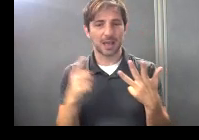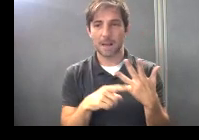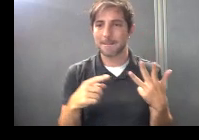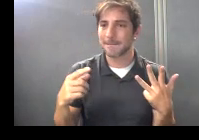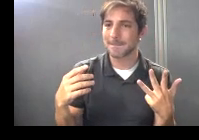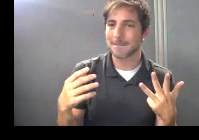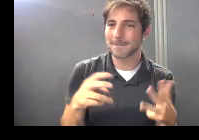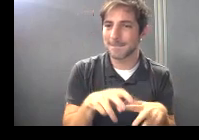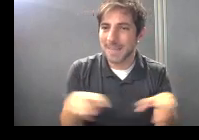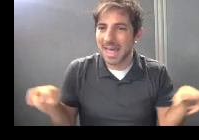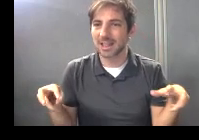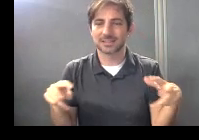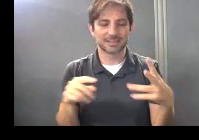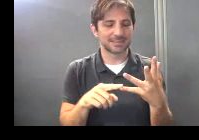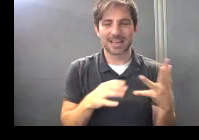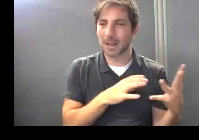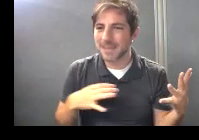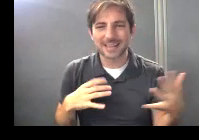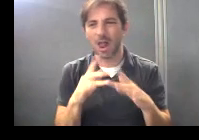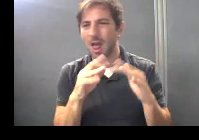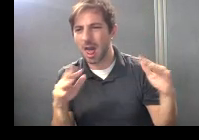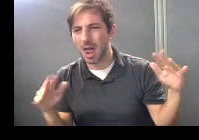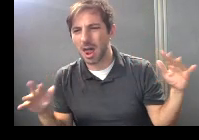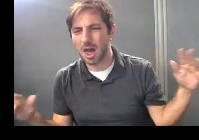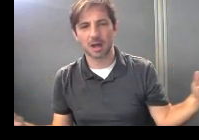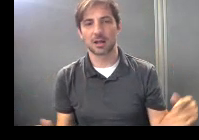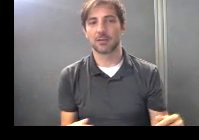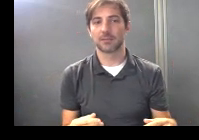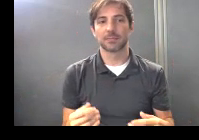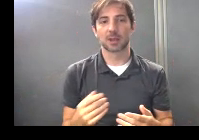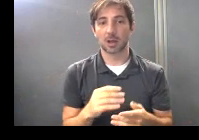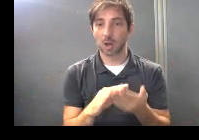COMMITTEES, ETC. DOING A COMMUNITY NEED ASSESSMENT, BRINGING